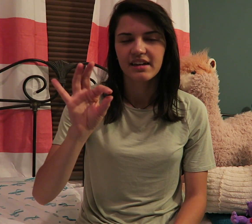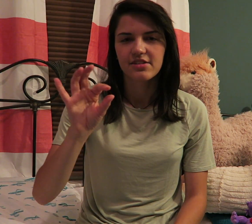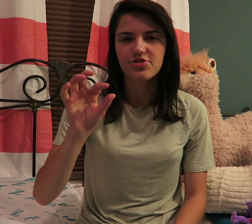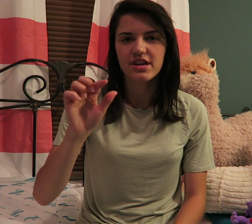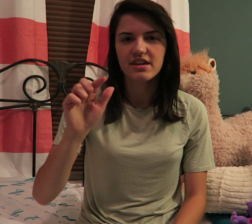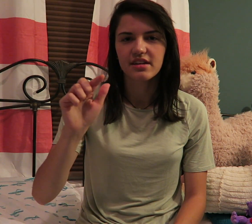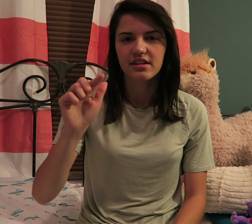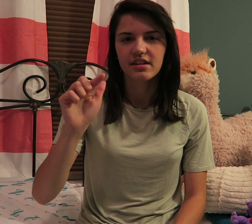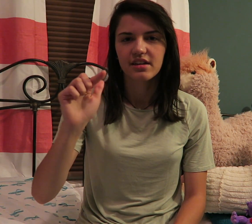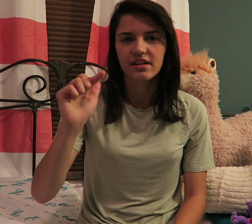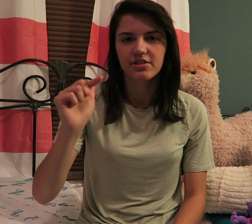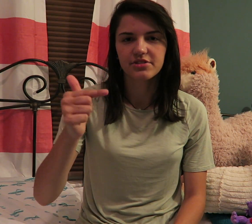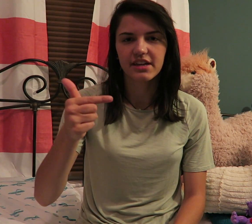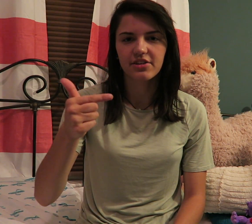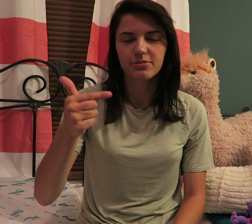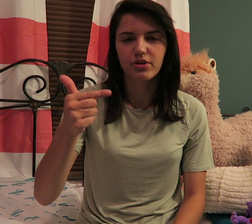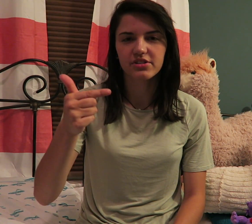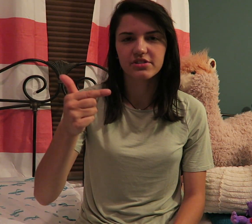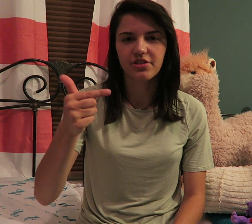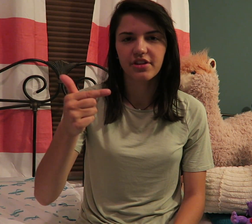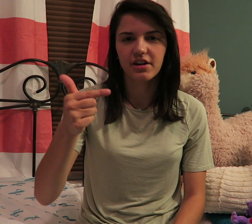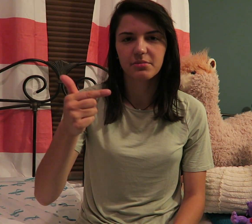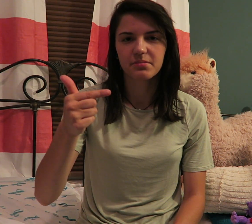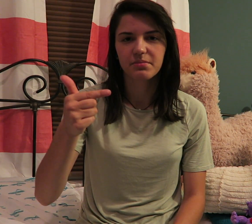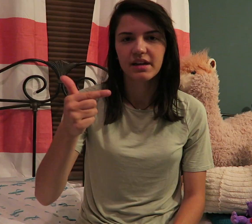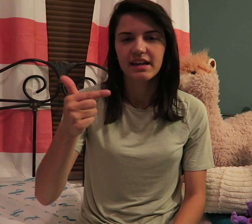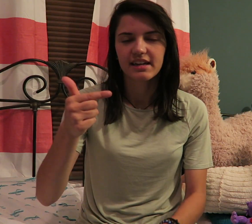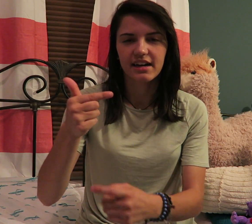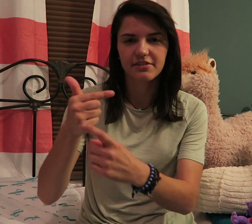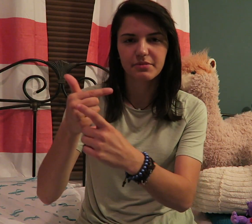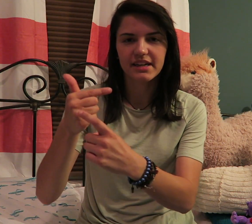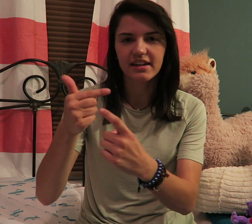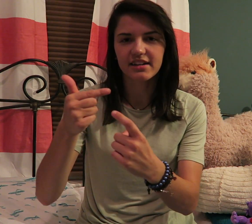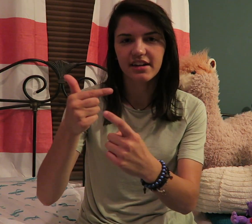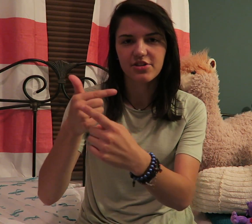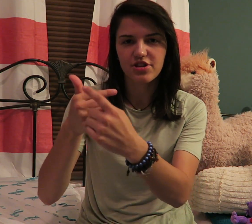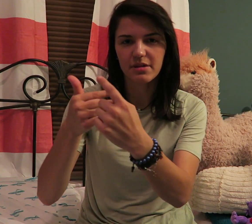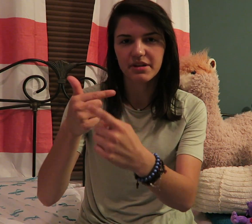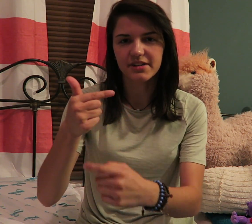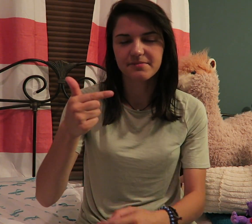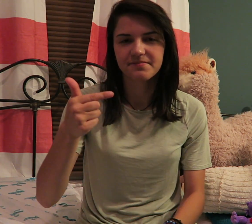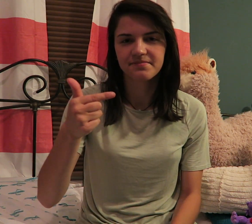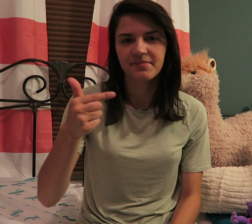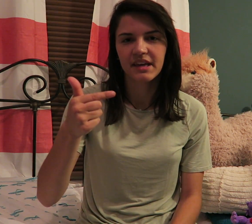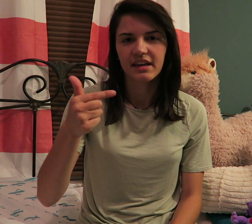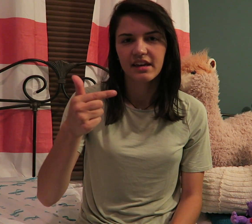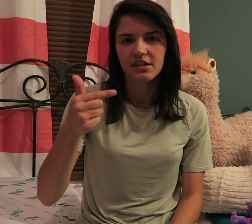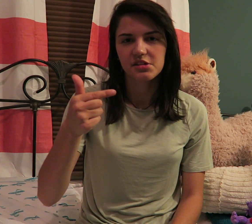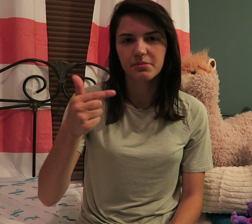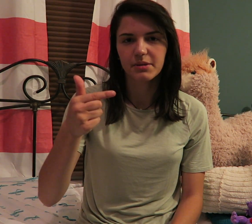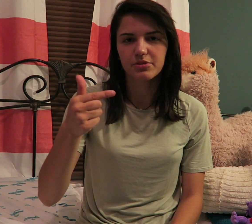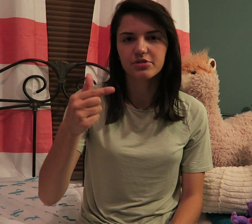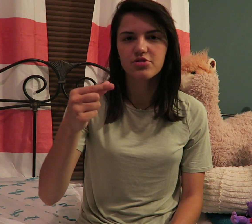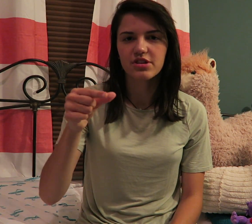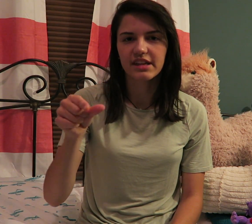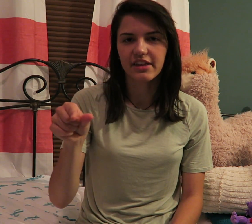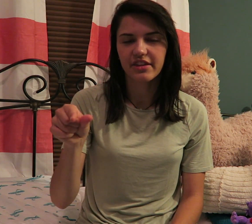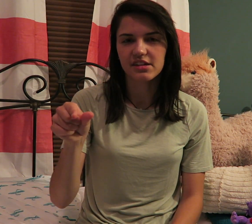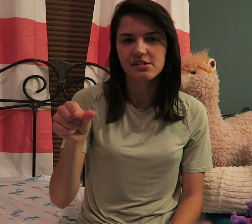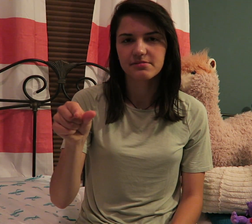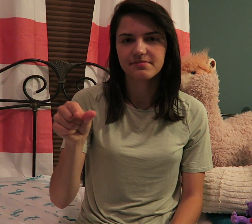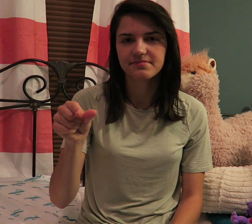G - you're taking your pointer and your thumb kind of making a gun shape here, some people do G like this